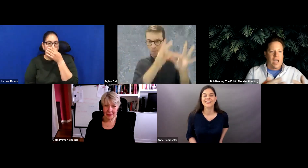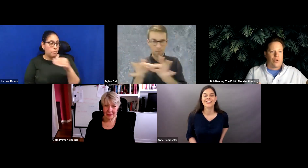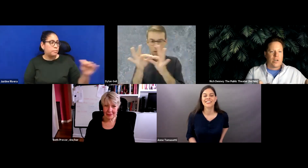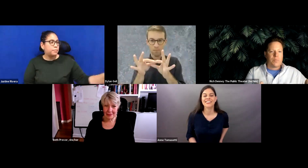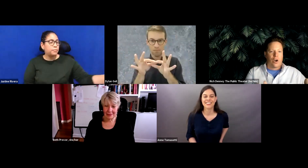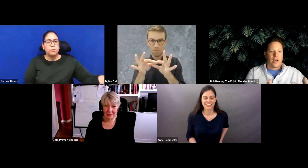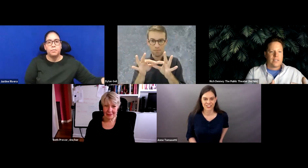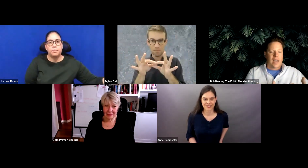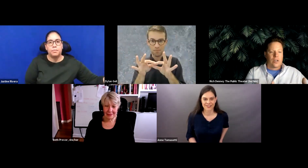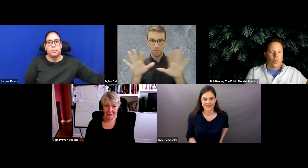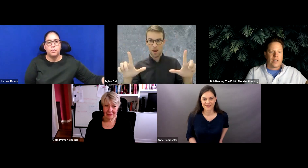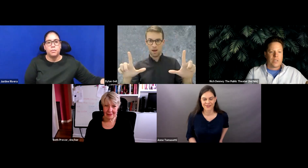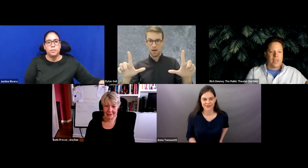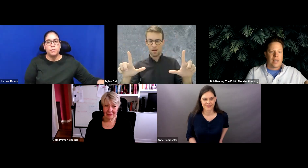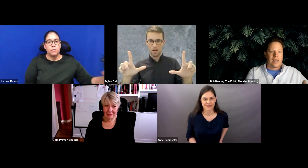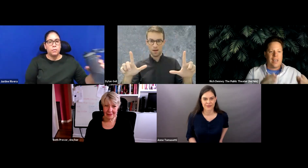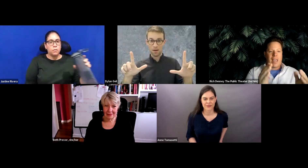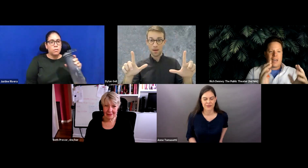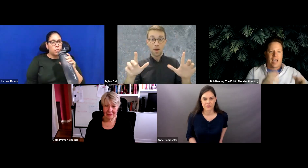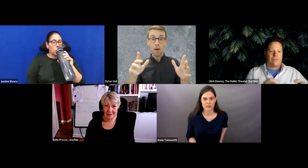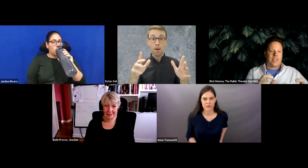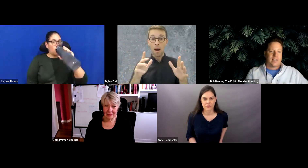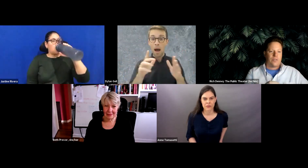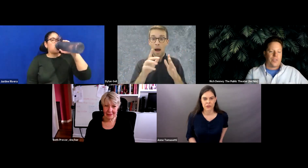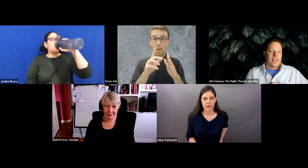everyone is paused and no one is speaking and every single thing